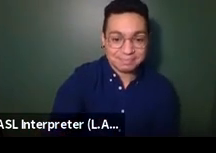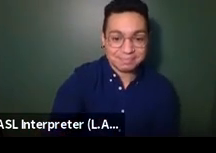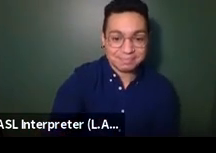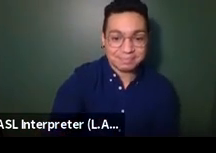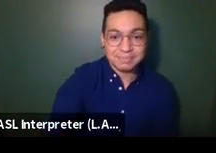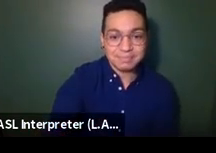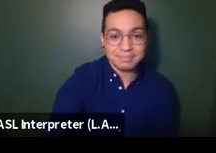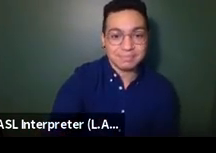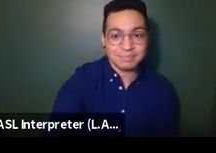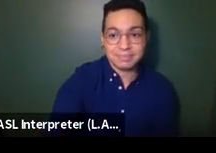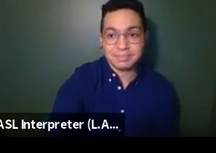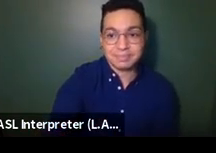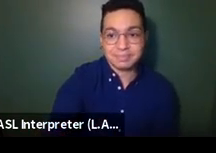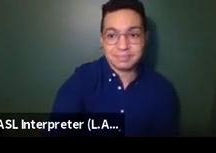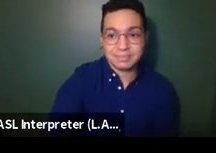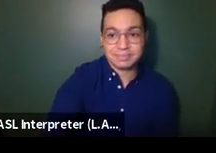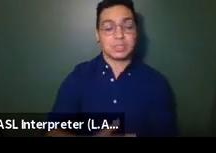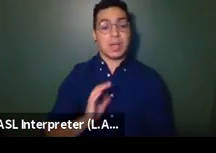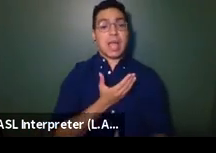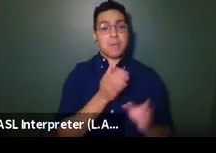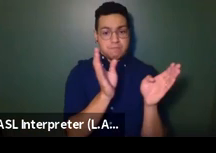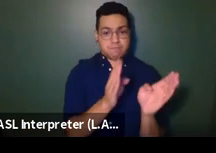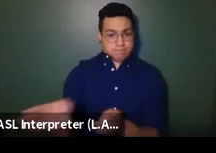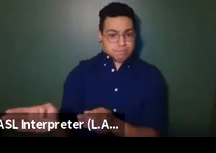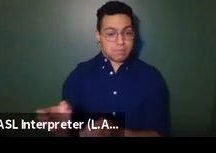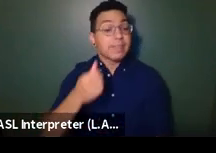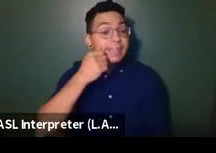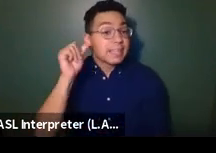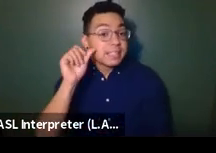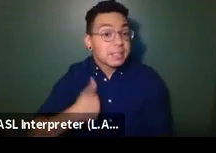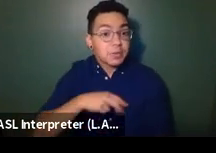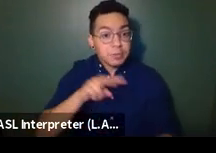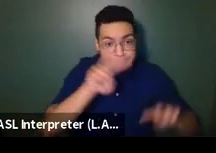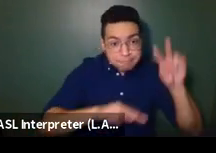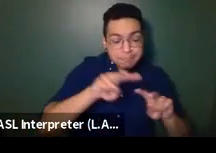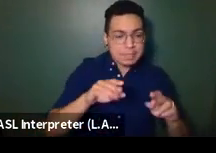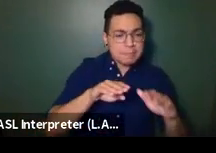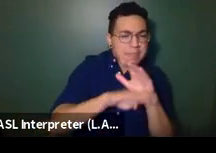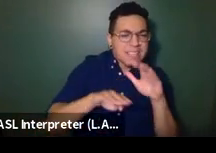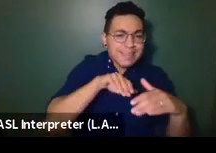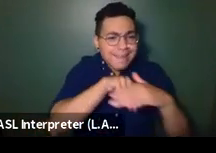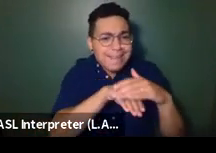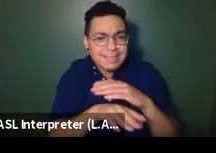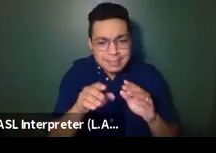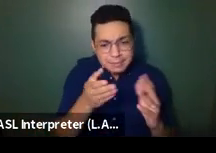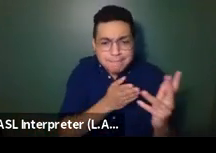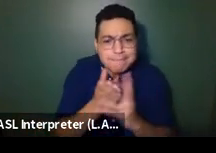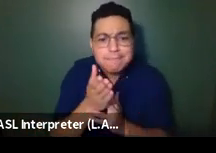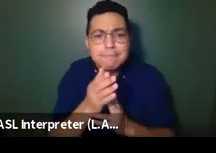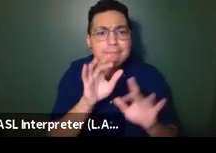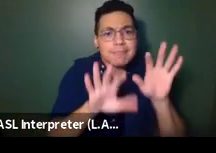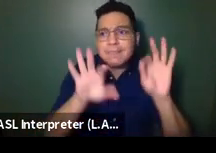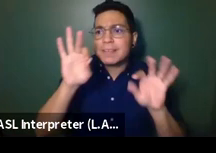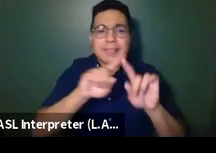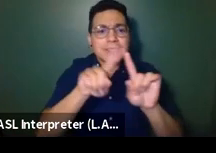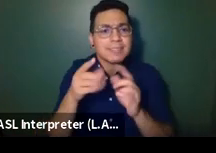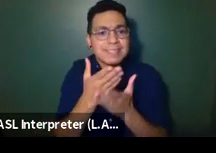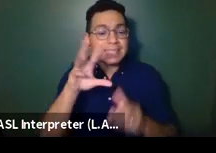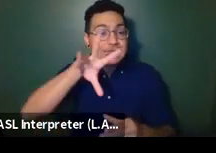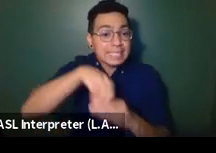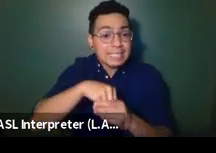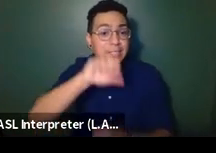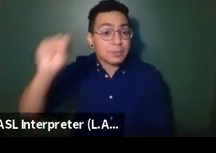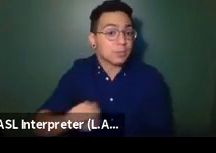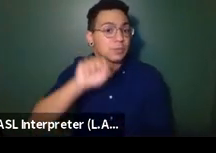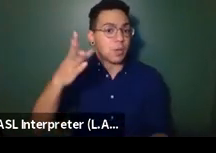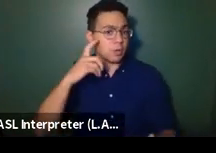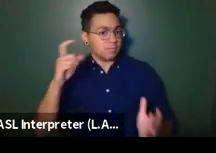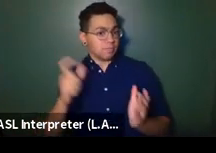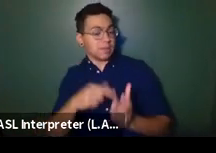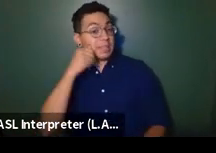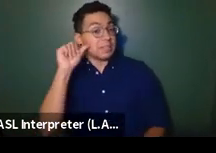ESD 189 - Amy Colburn: So the series outline. So yesterday we looked at the basics of accessing and navigating school edgy and I will just acknowledge that yesterday, we did actually end a little bit early.